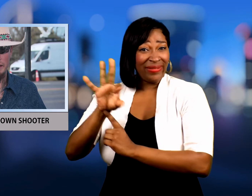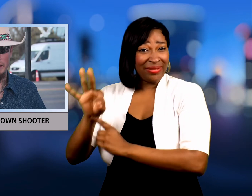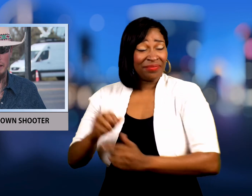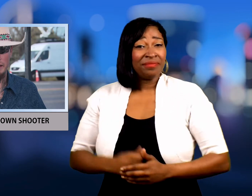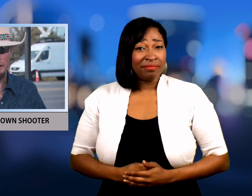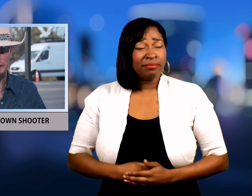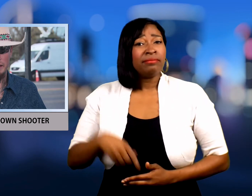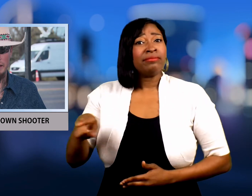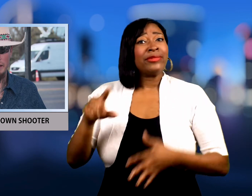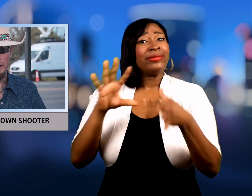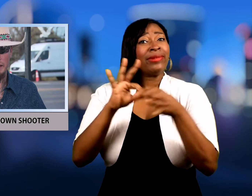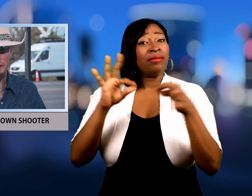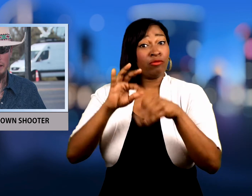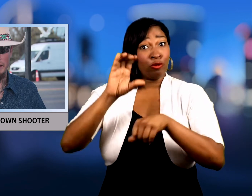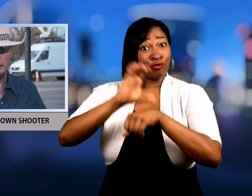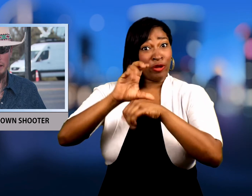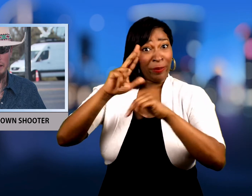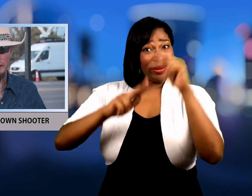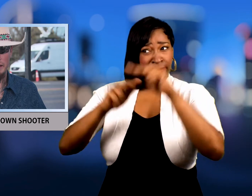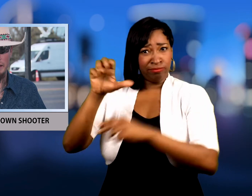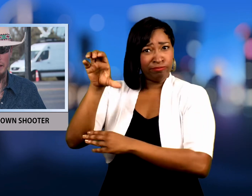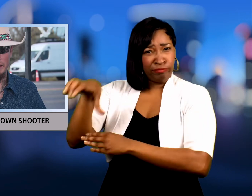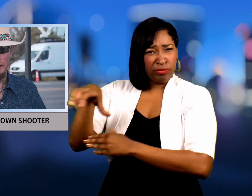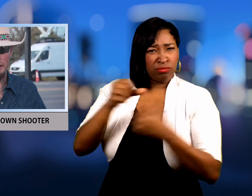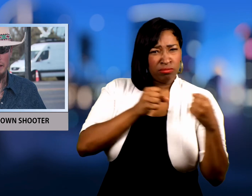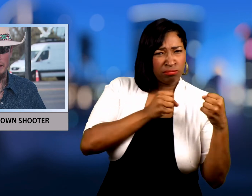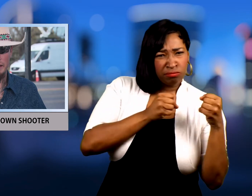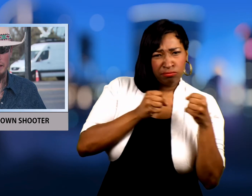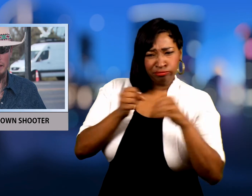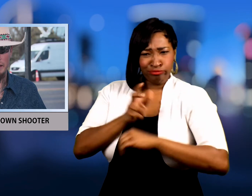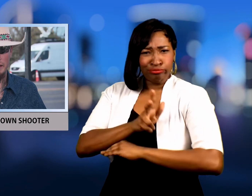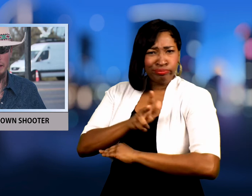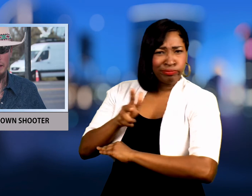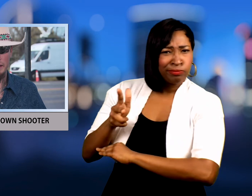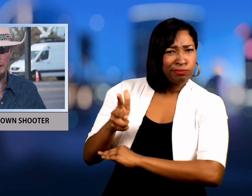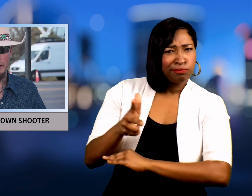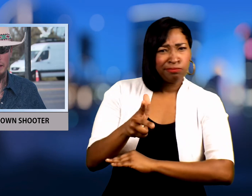He says he was driving by the church when he saw